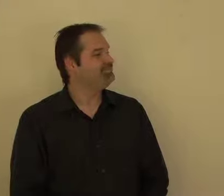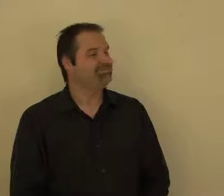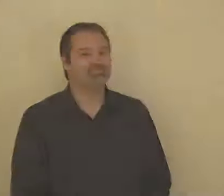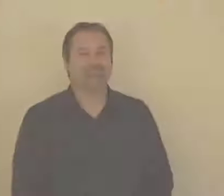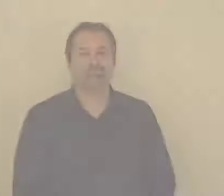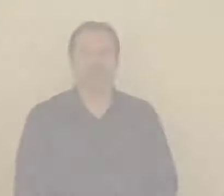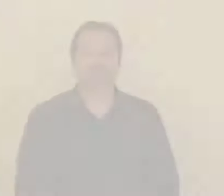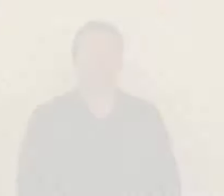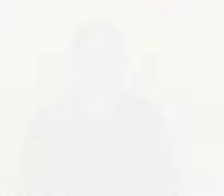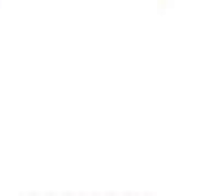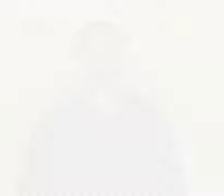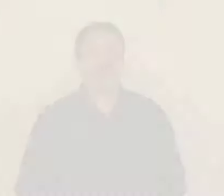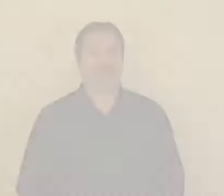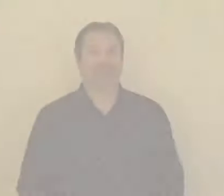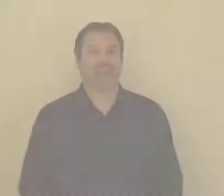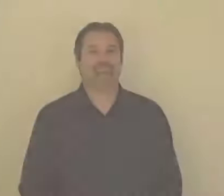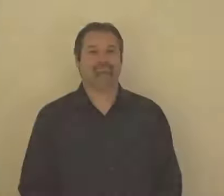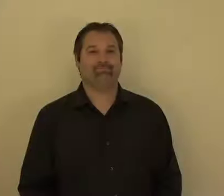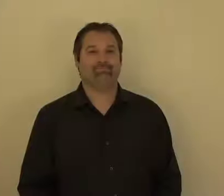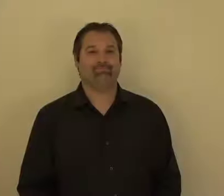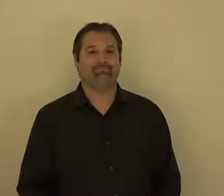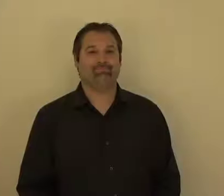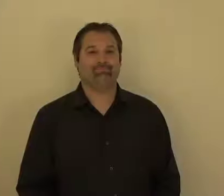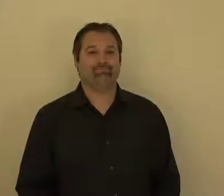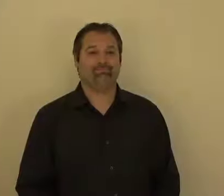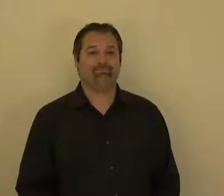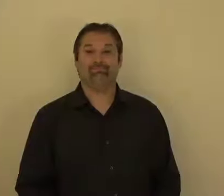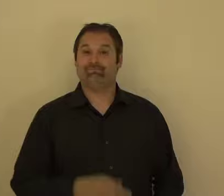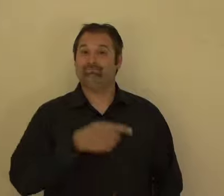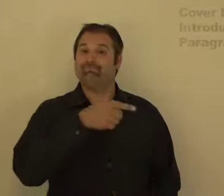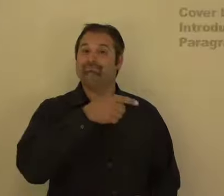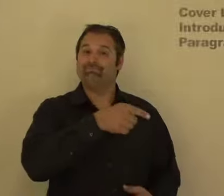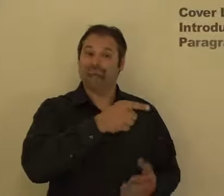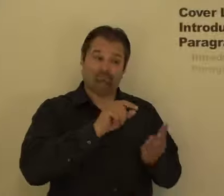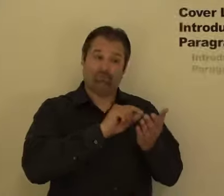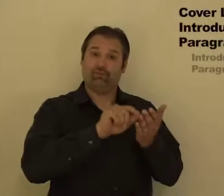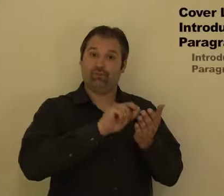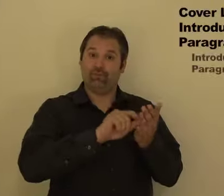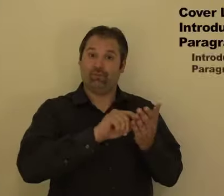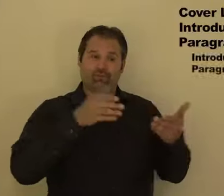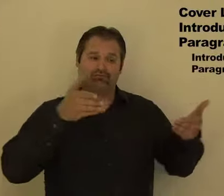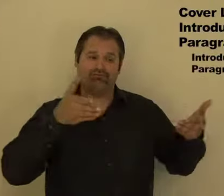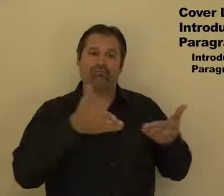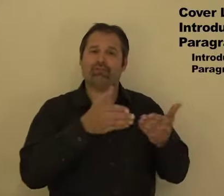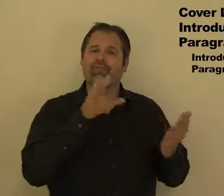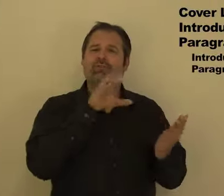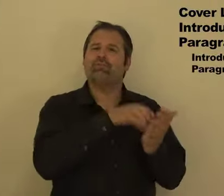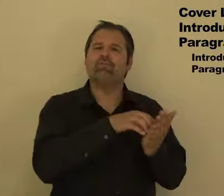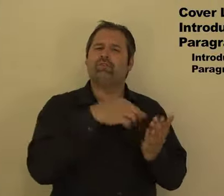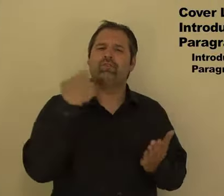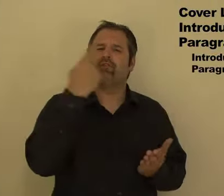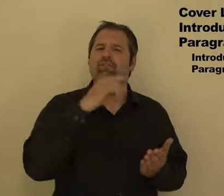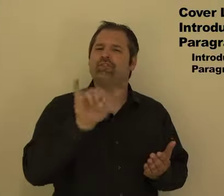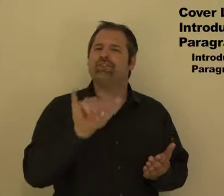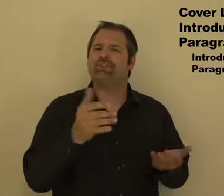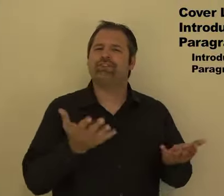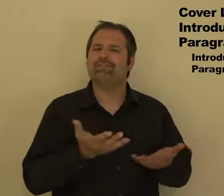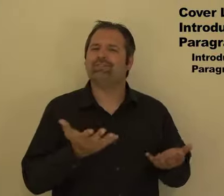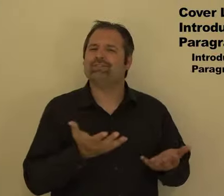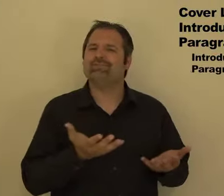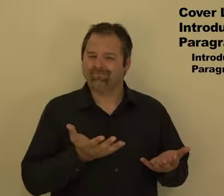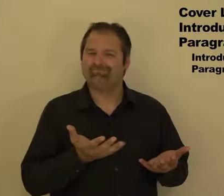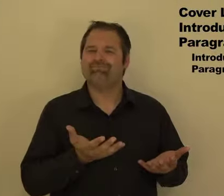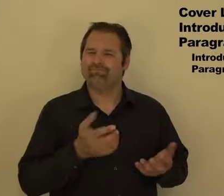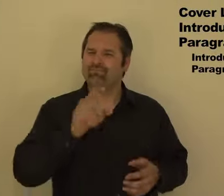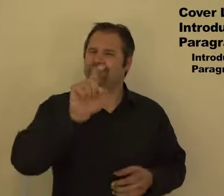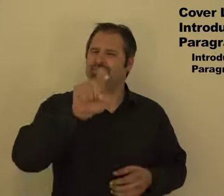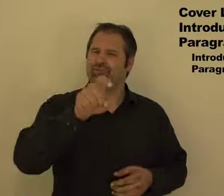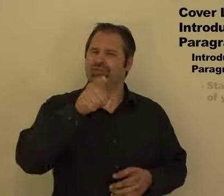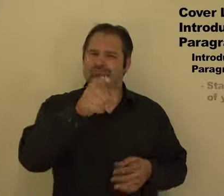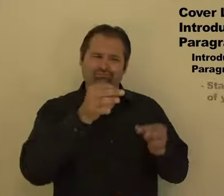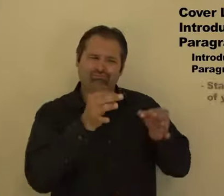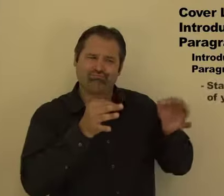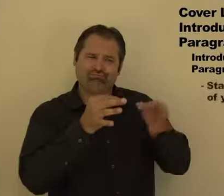The introductory paragraph states the purpose of your letter.